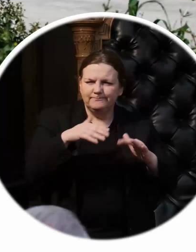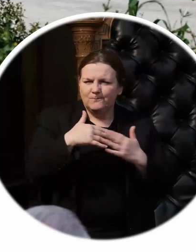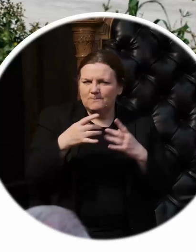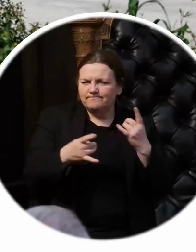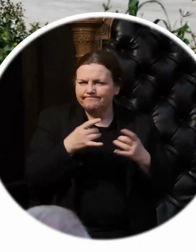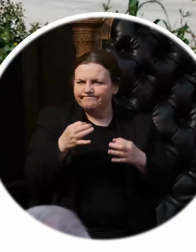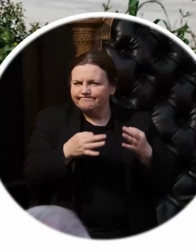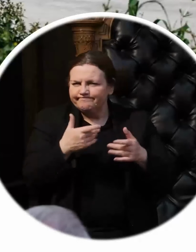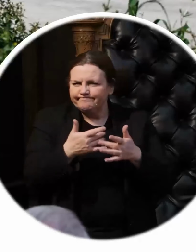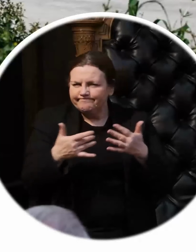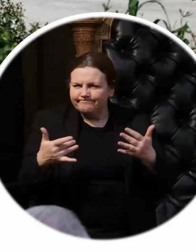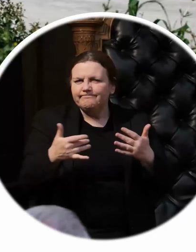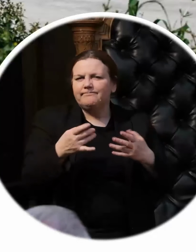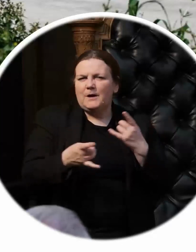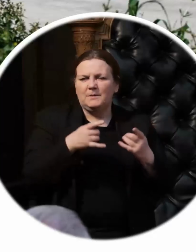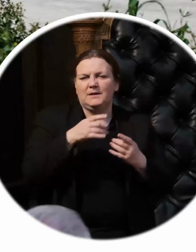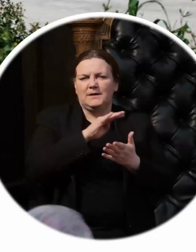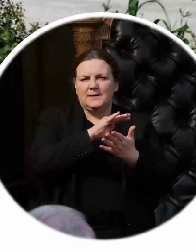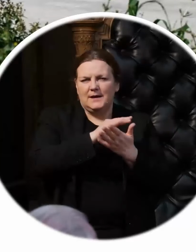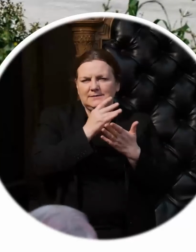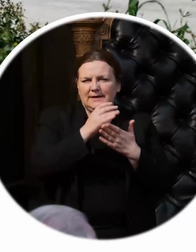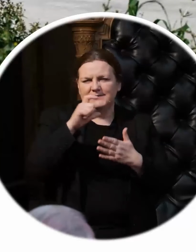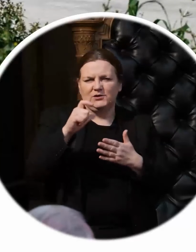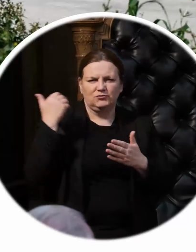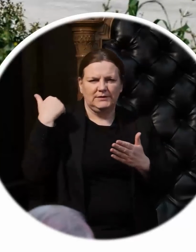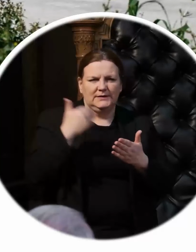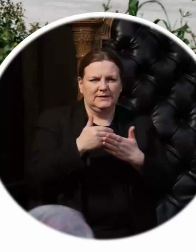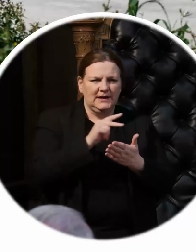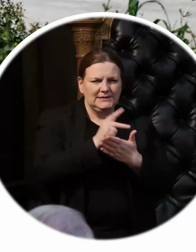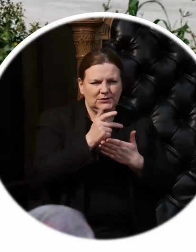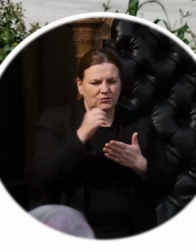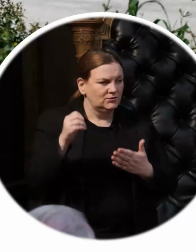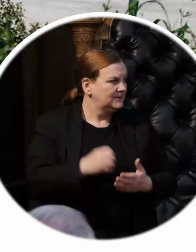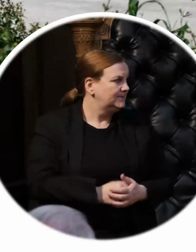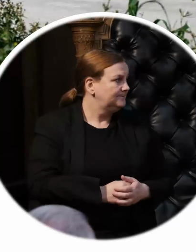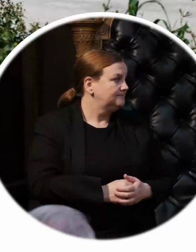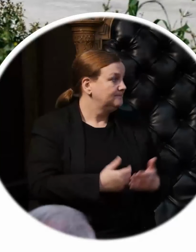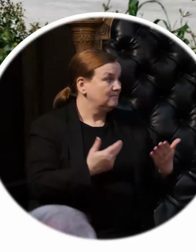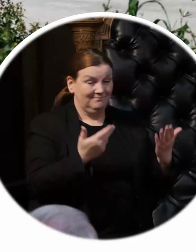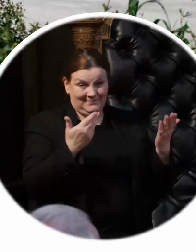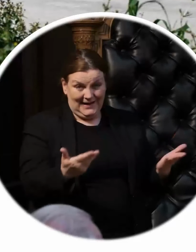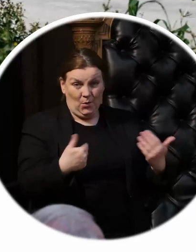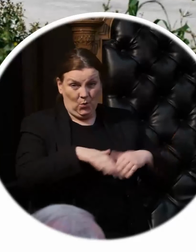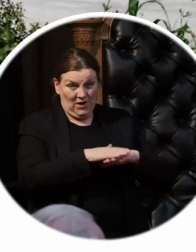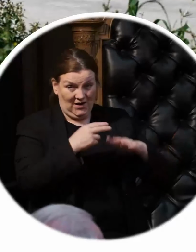time during the nineteenth century. So like I said, the National Gallery is now built on the